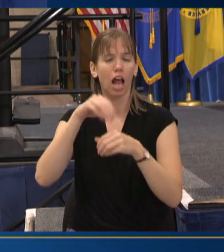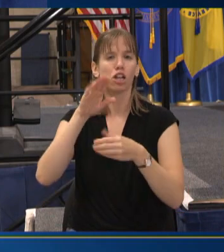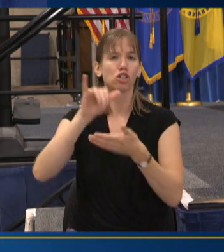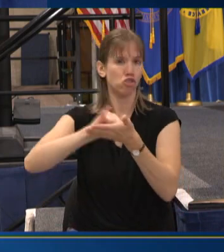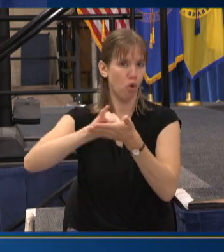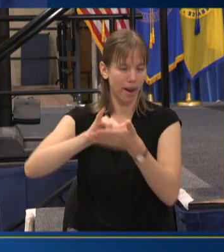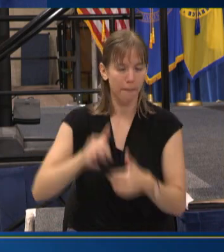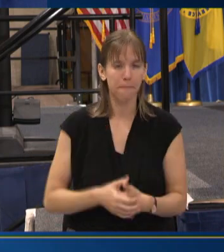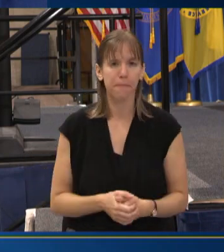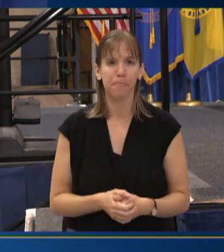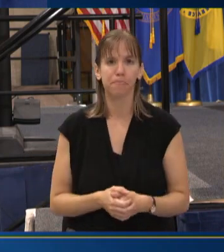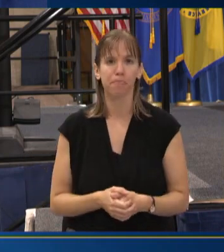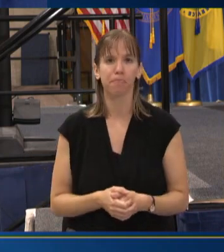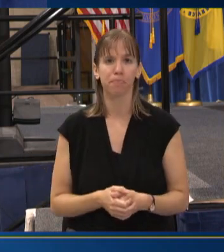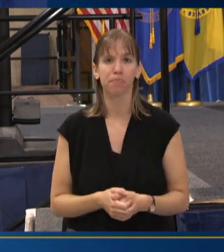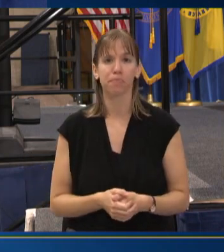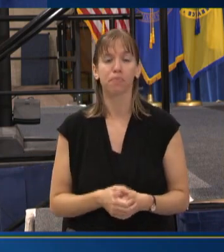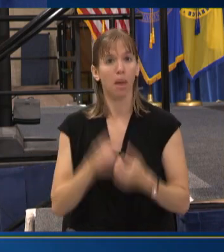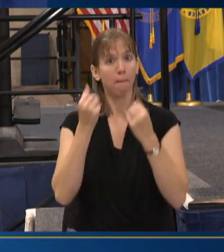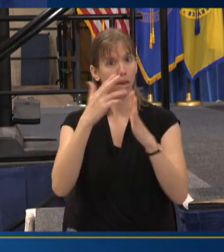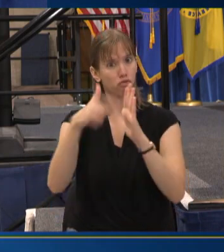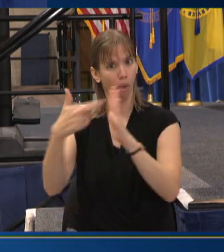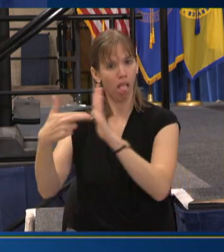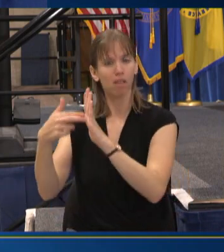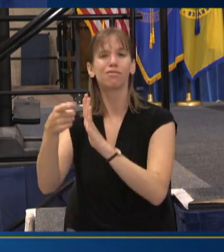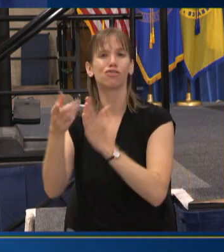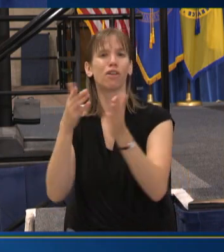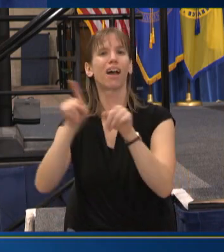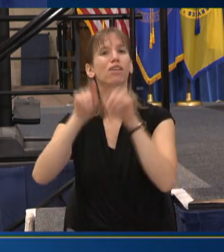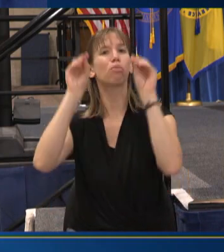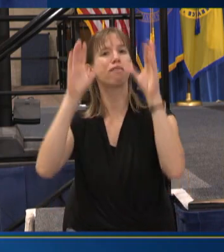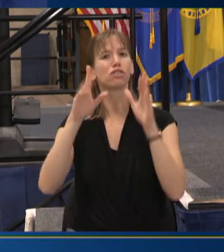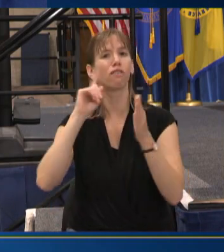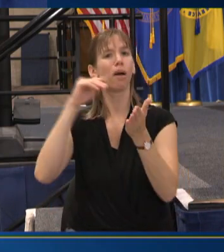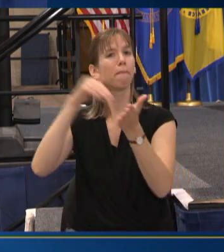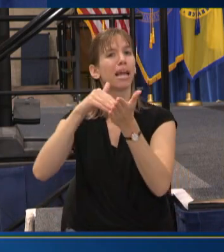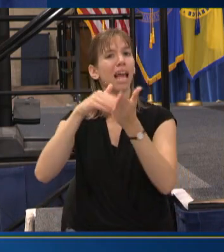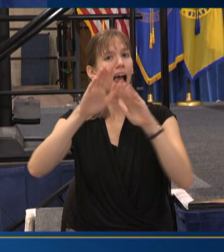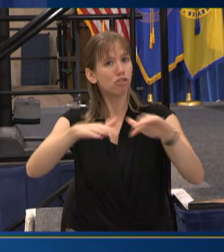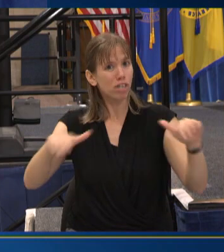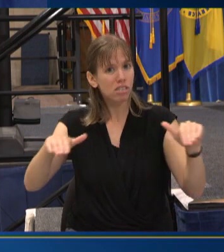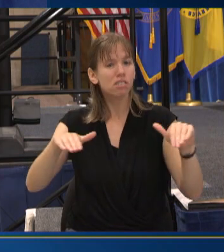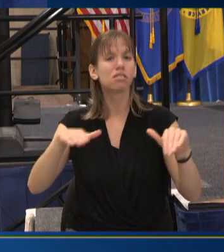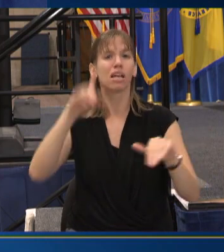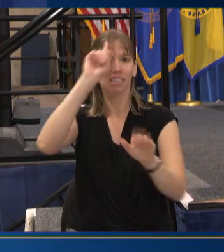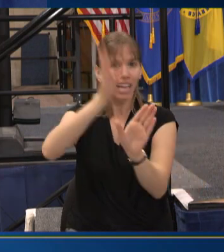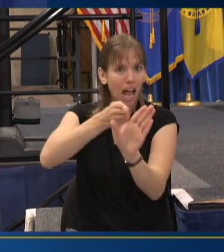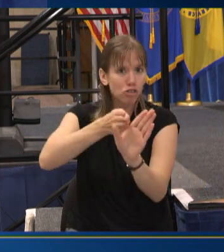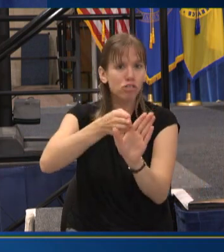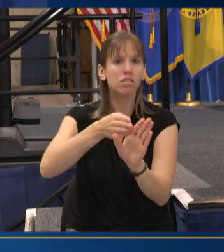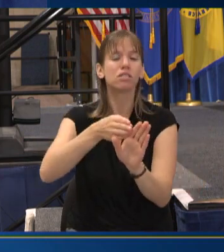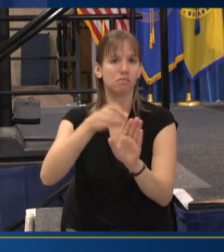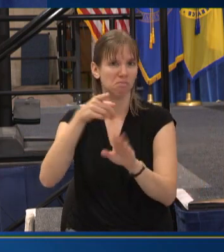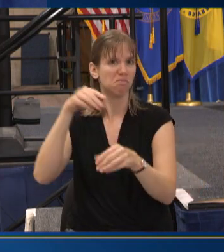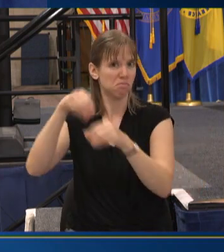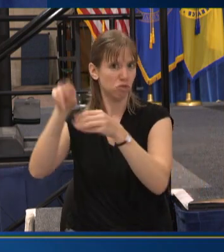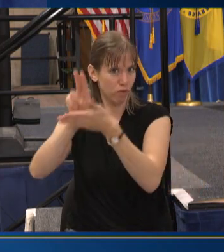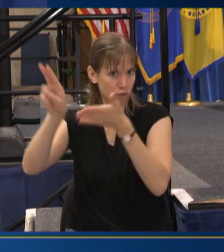And among her many posts, she has served as professor of pediatrics and psychiatry at the Penn State College of Medicine and Chief of the division of adolescent